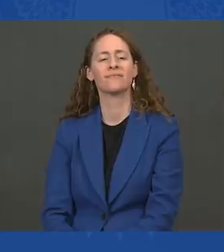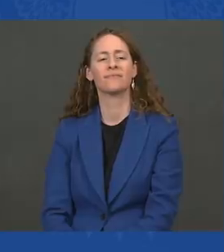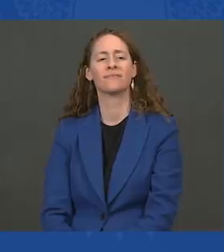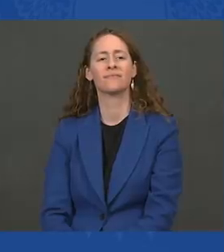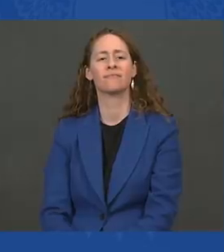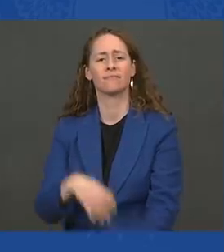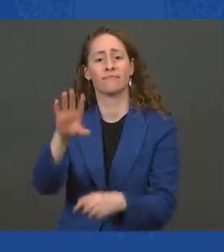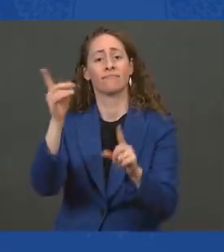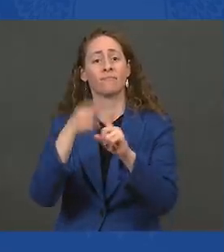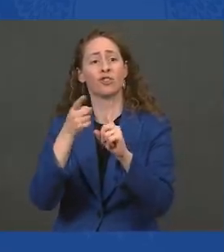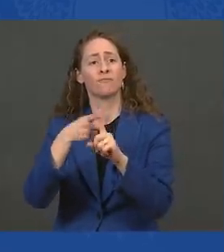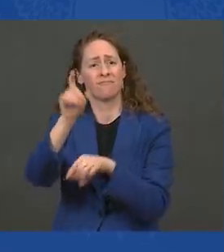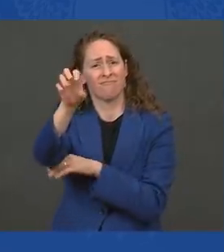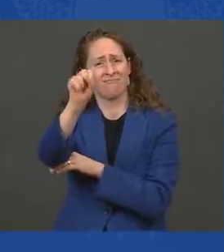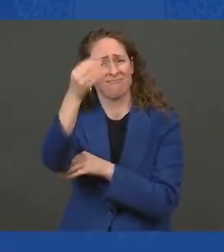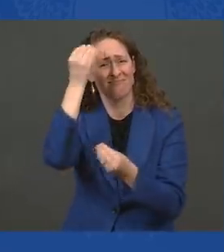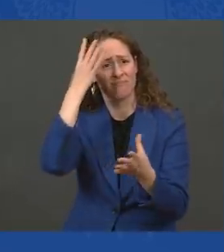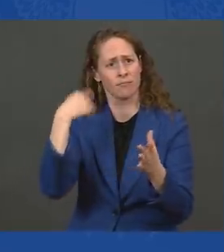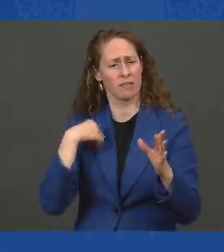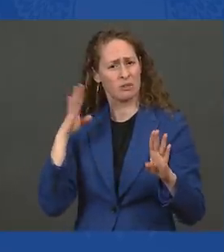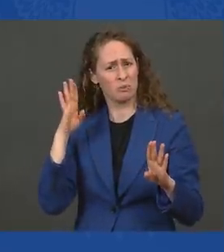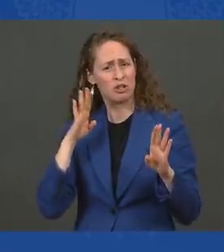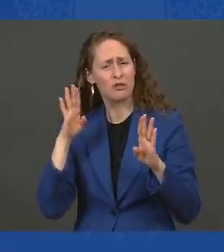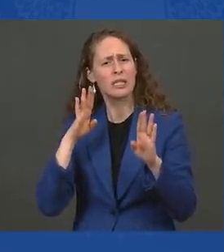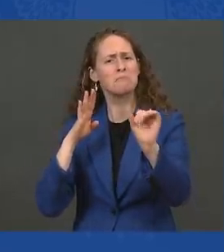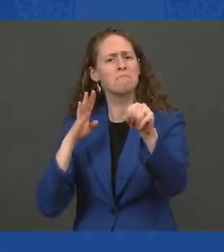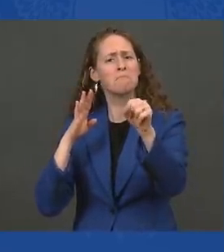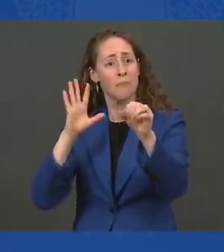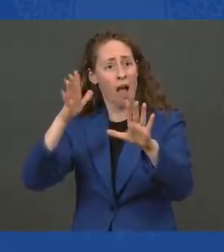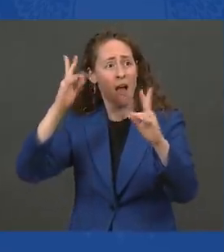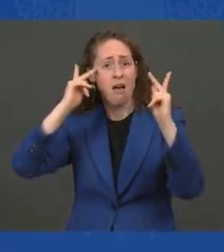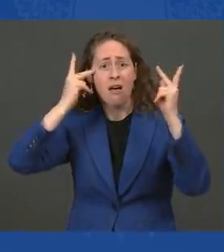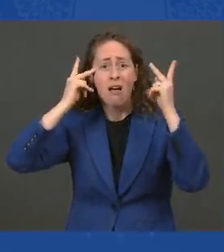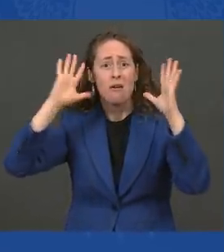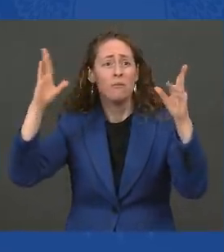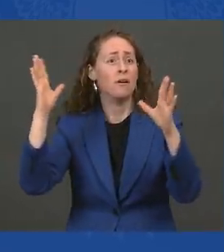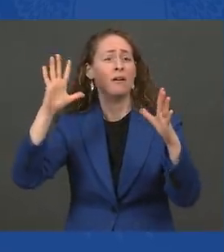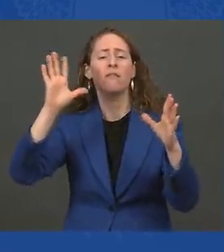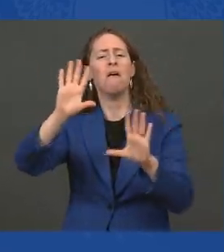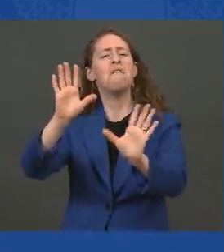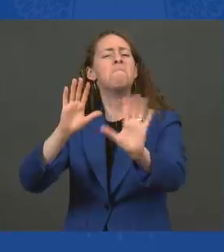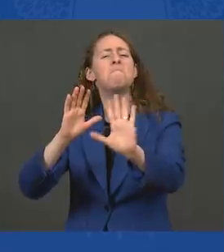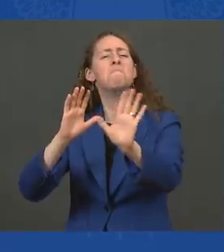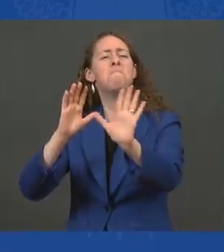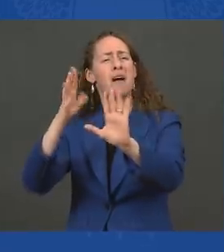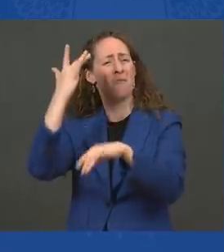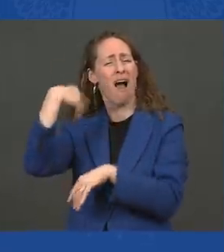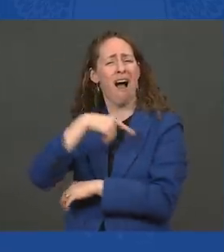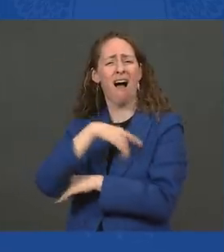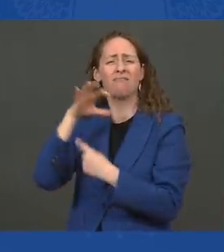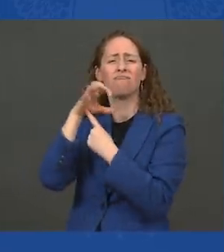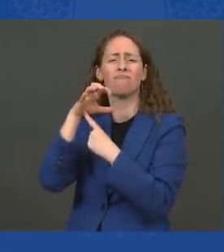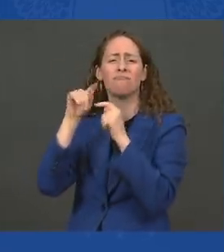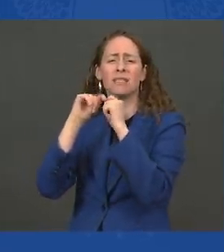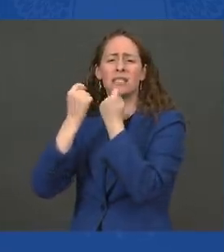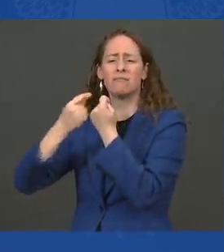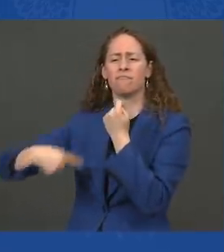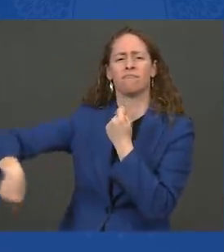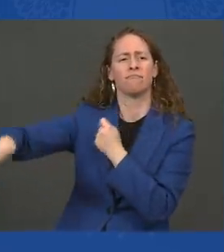We have the best vaccine in the world, the best medicines, the best scientists. And we're learning more every single day.